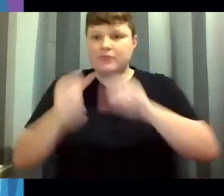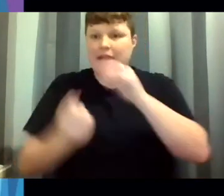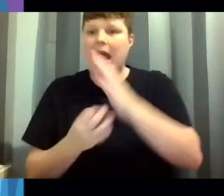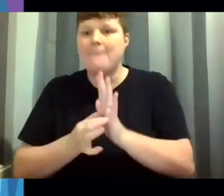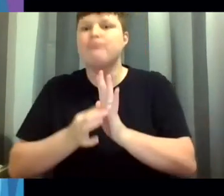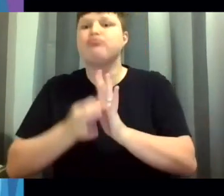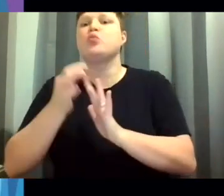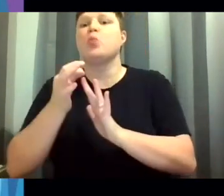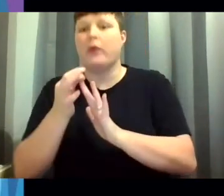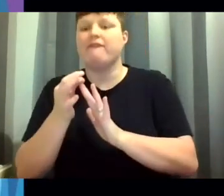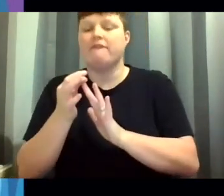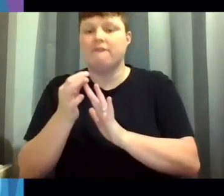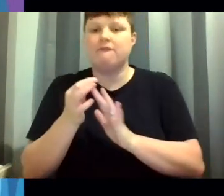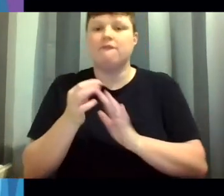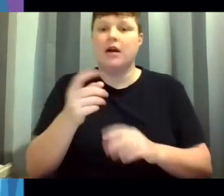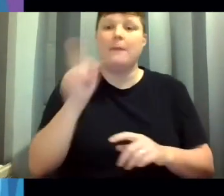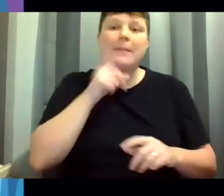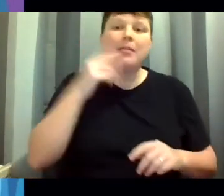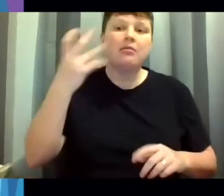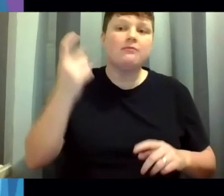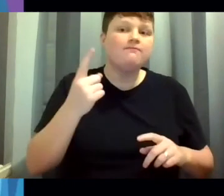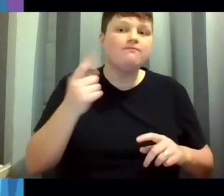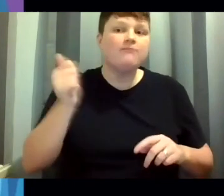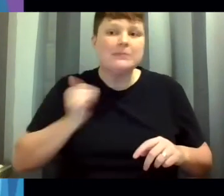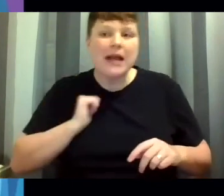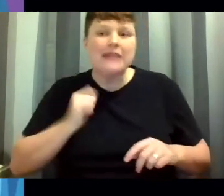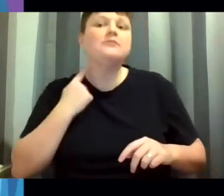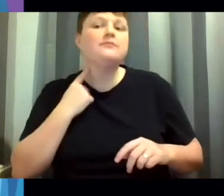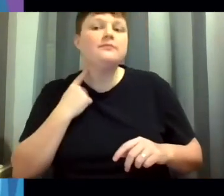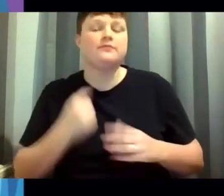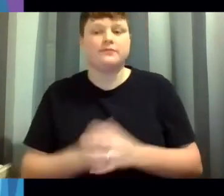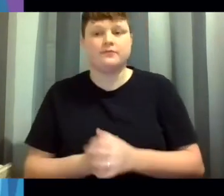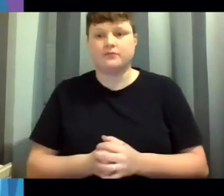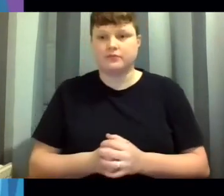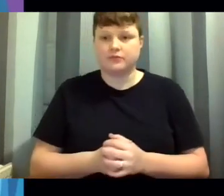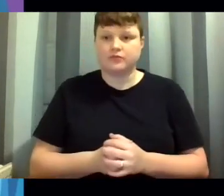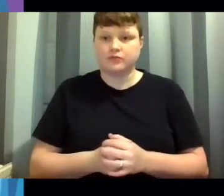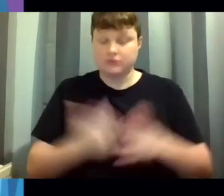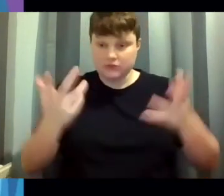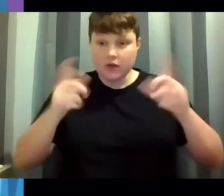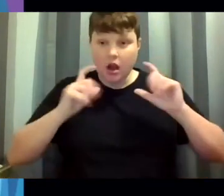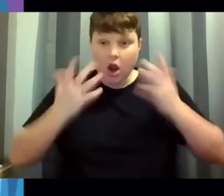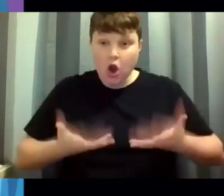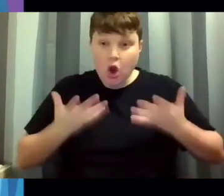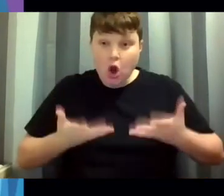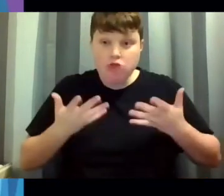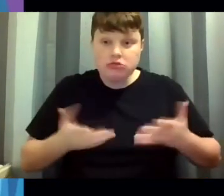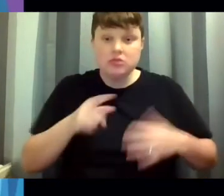people who are suspected of having lymphoma. The current statistics show that around 50%